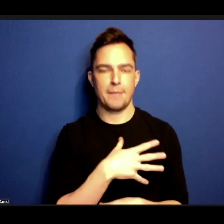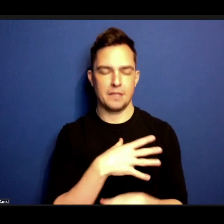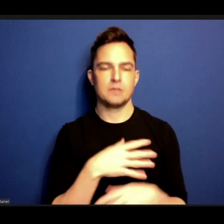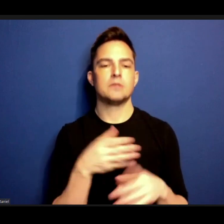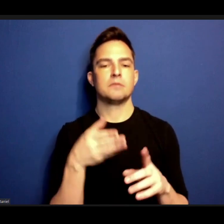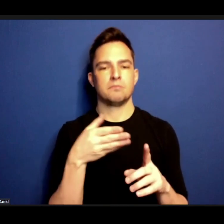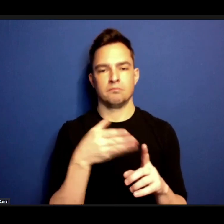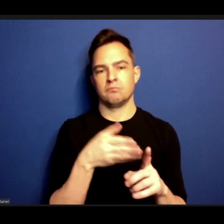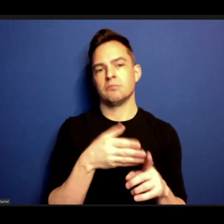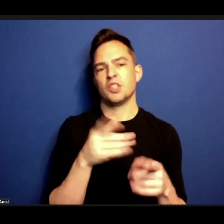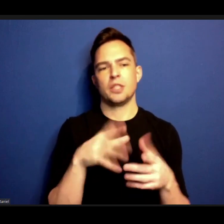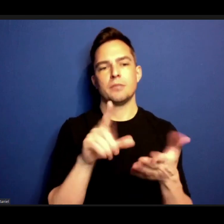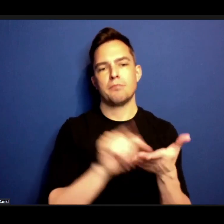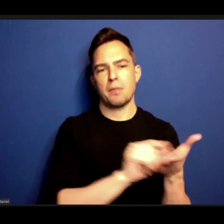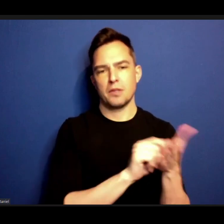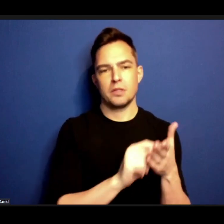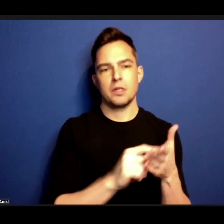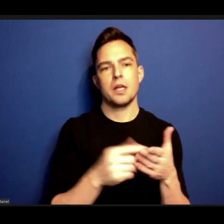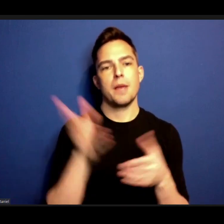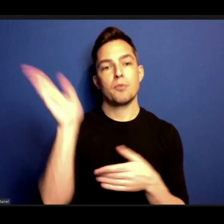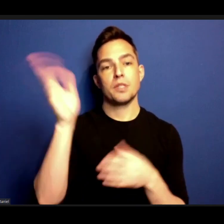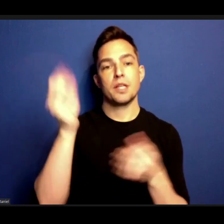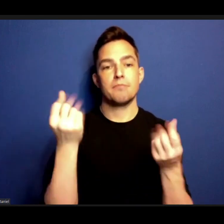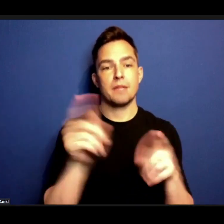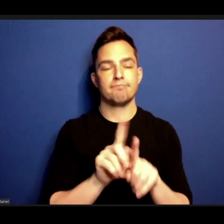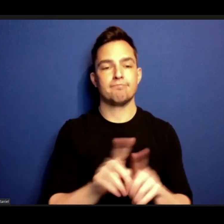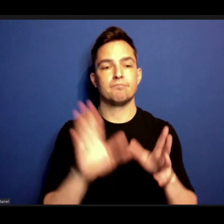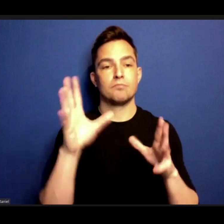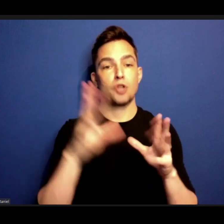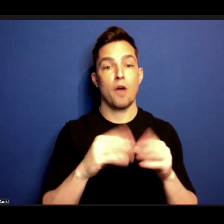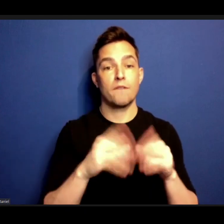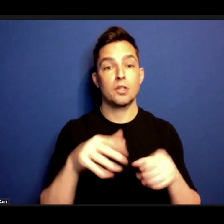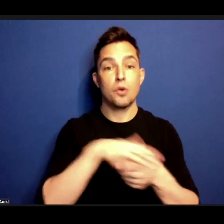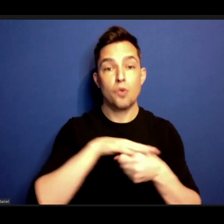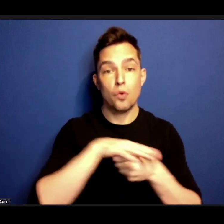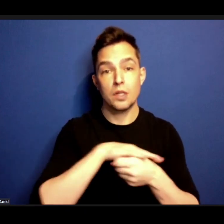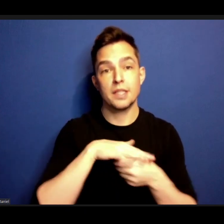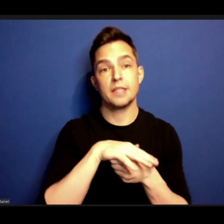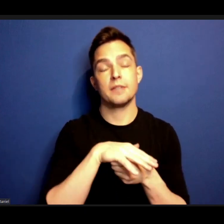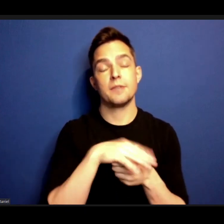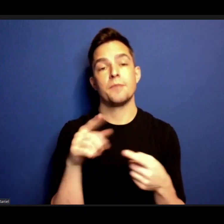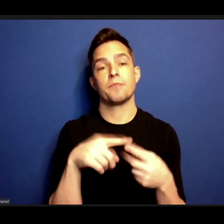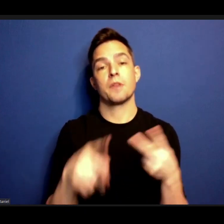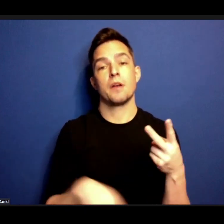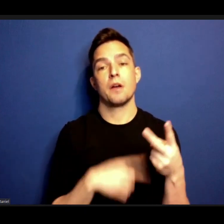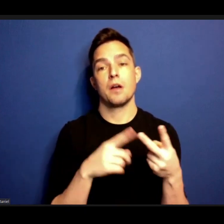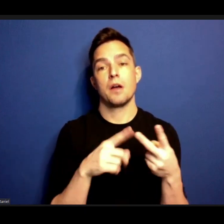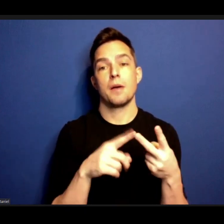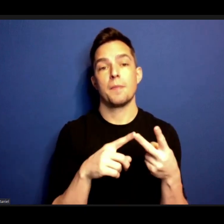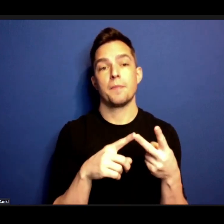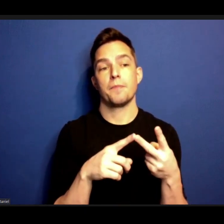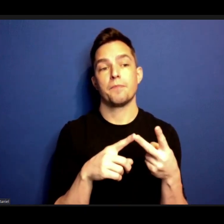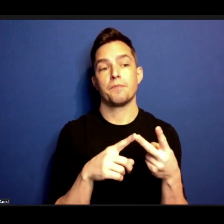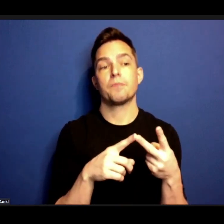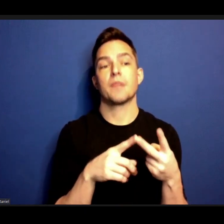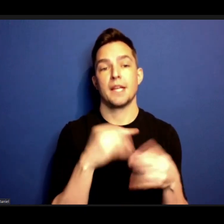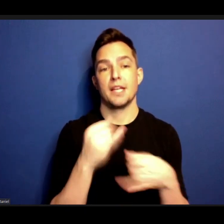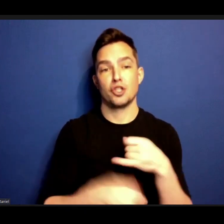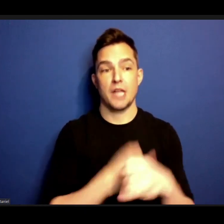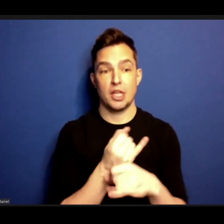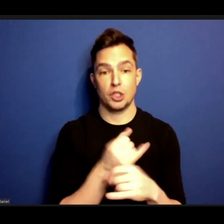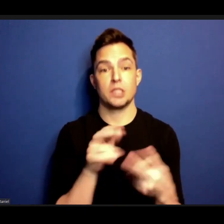and continues to present at various conferences both locally and internationally to disseminate